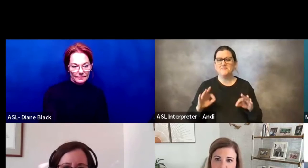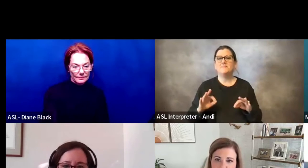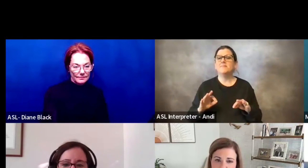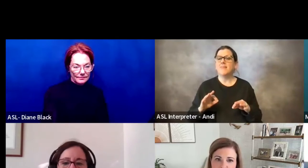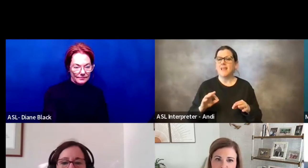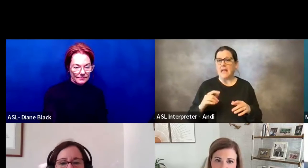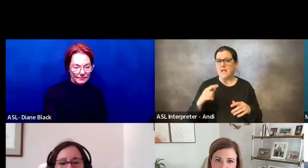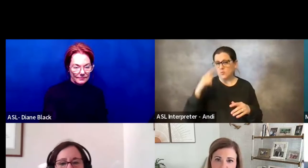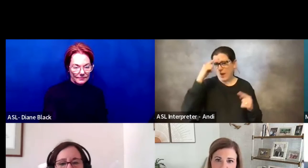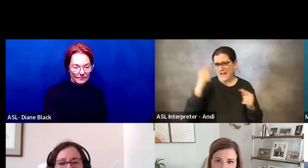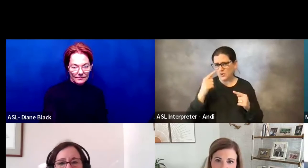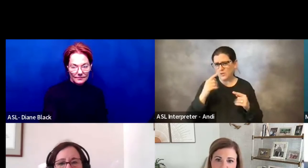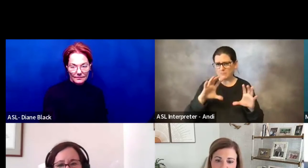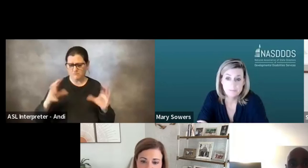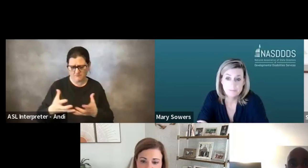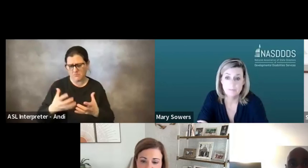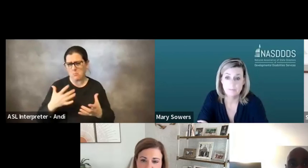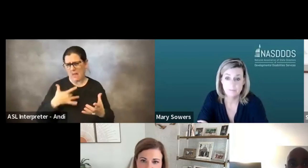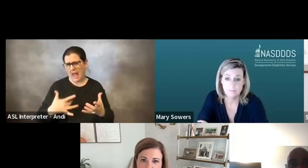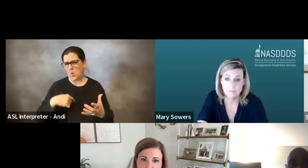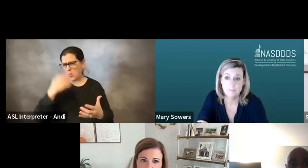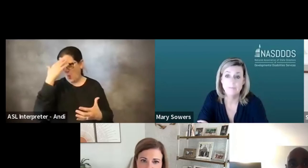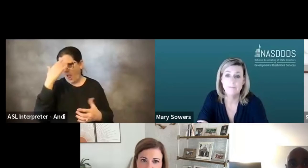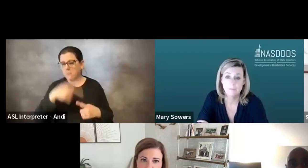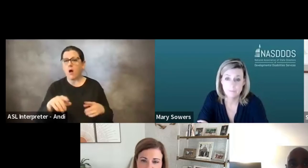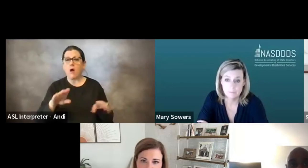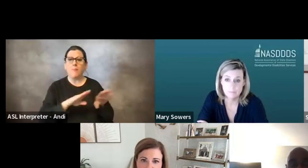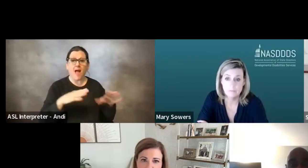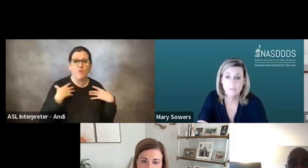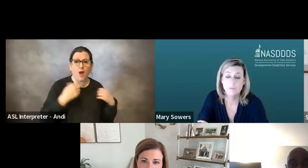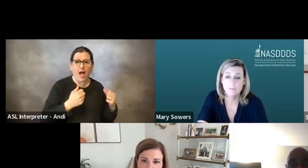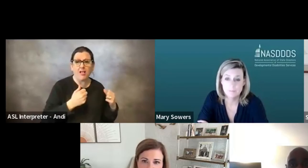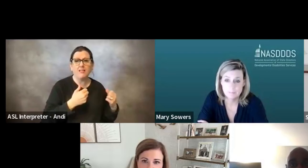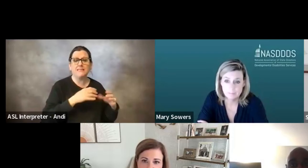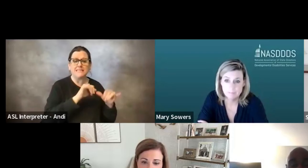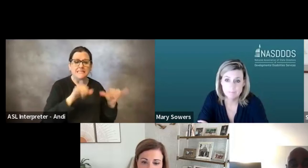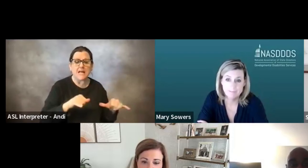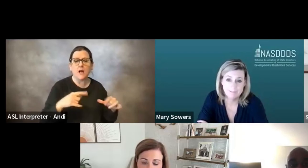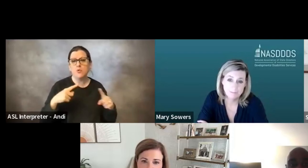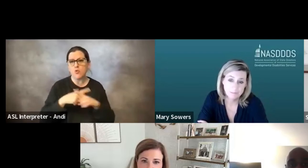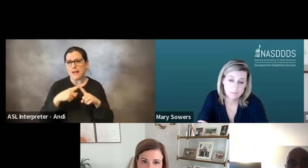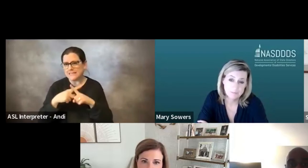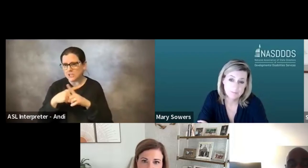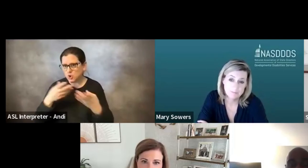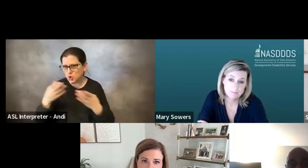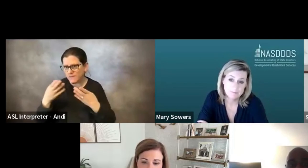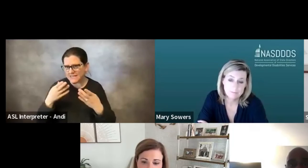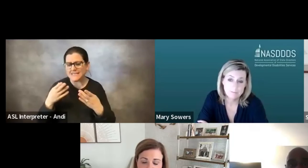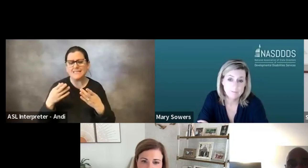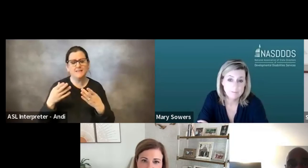this. But in the behavioral health system and crisis services, and pretty much anyone that is not in the brain injury world, they don't know this. And